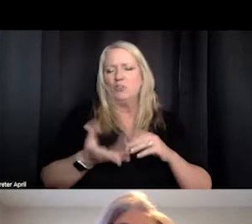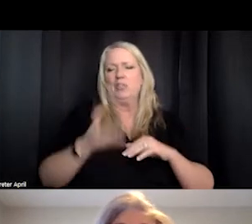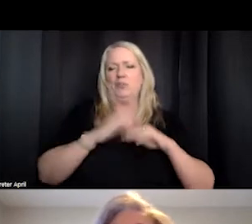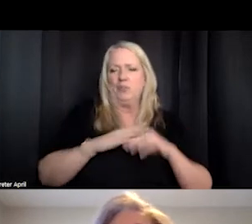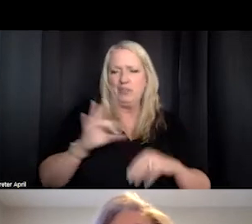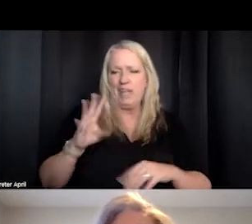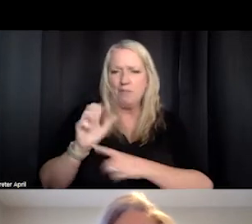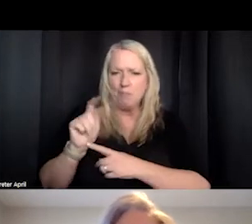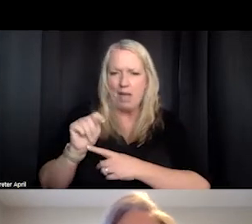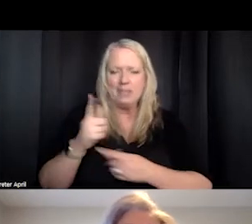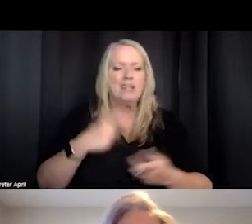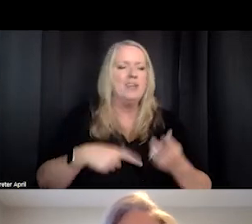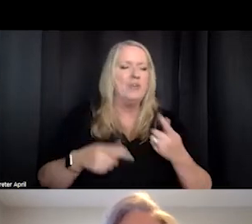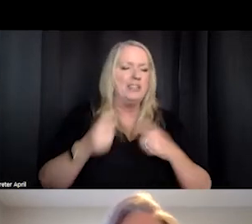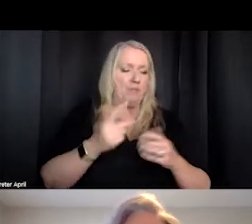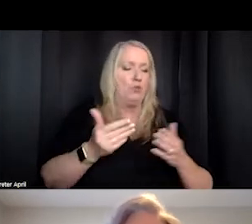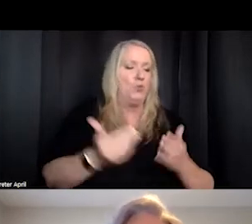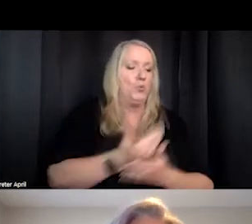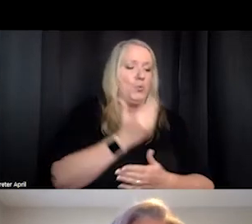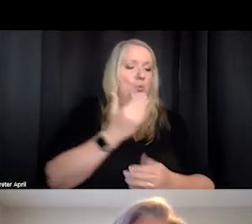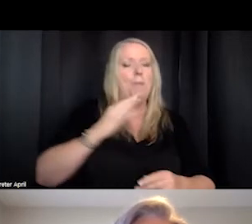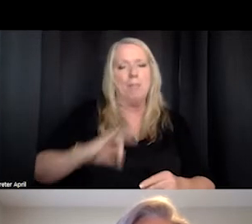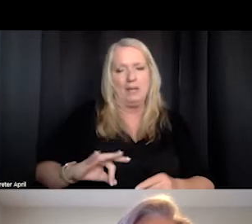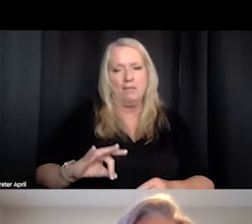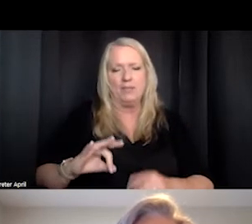RATHER THAN A NEW BENEFIT. NEXT SLIDE, PLEASE.